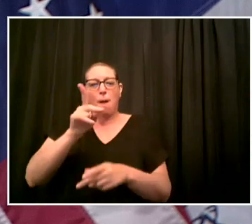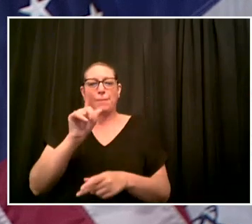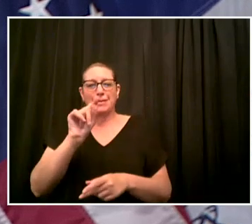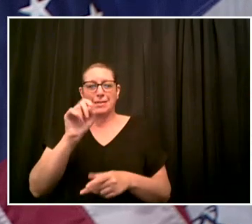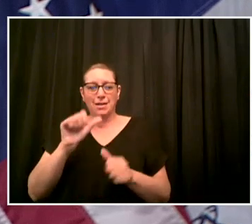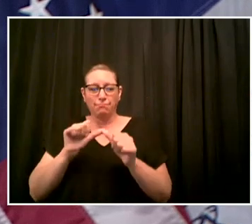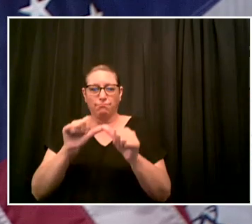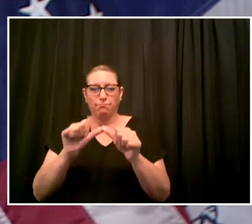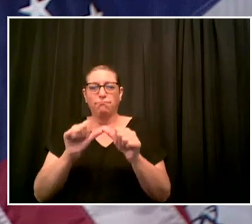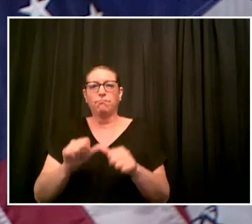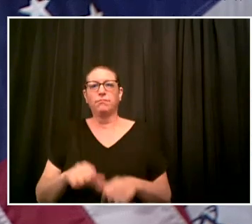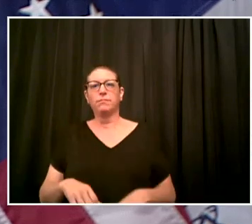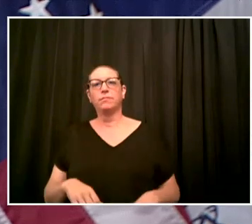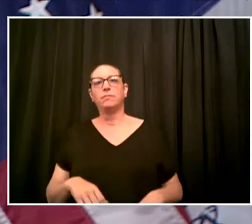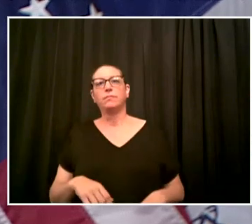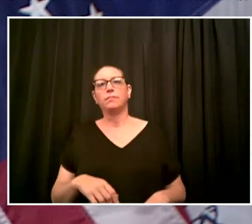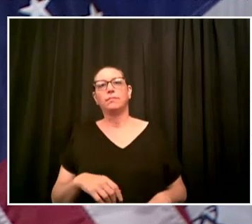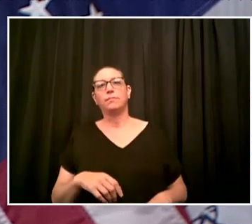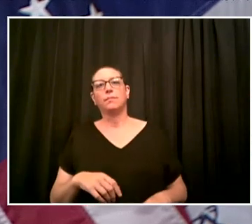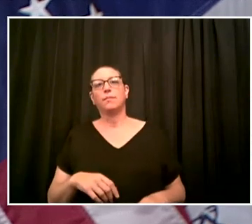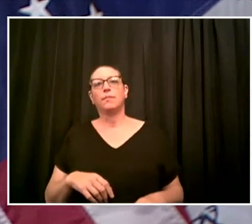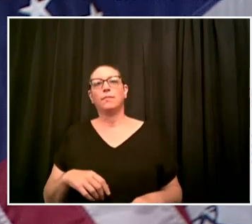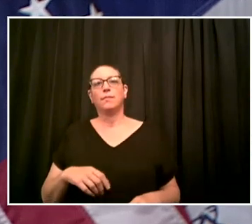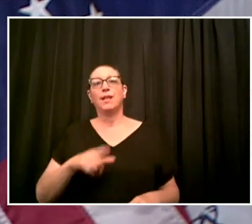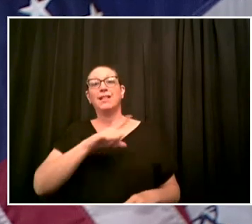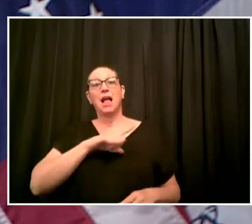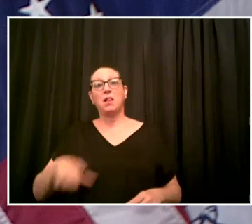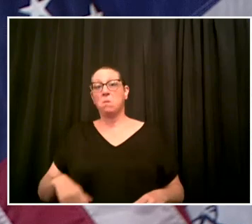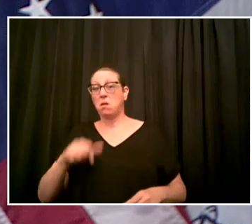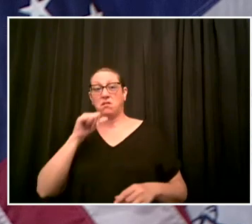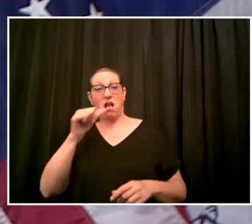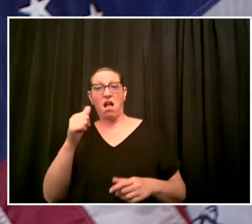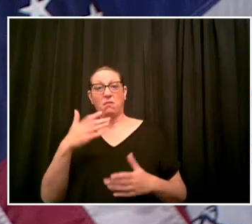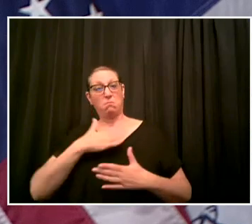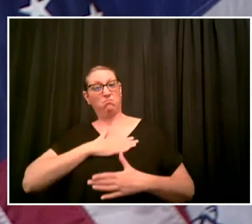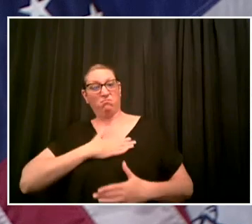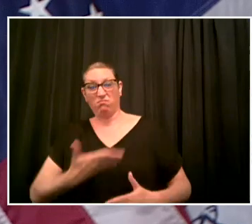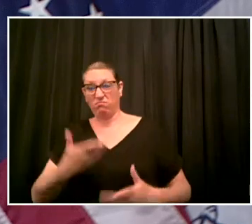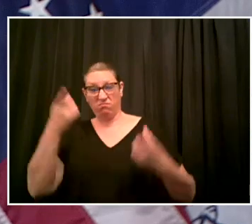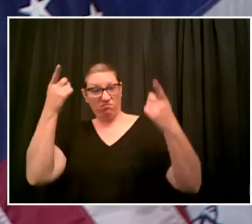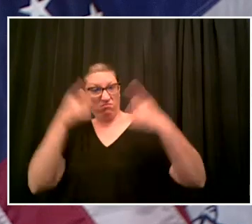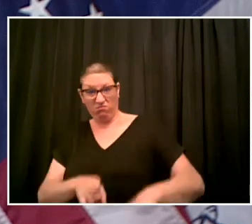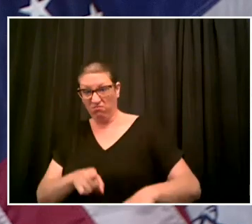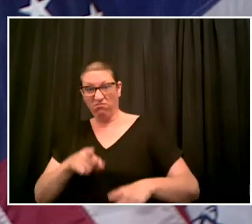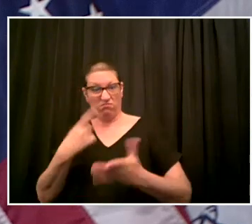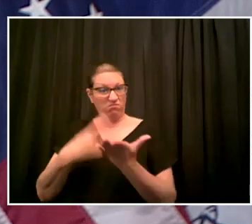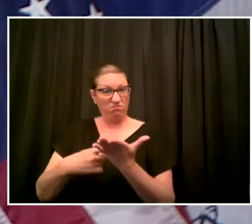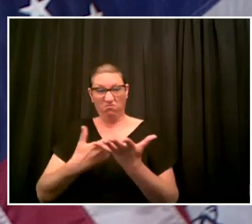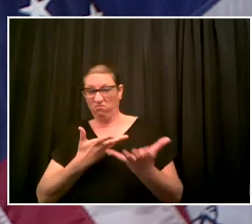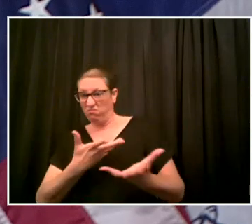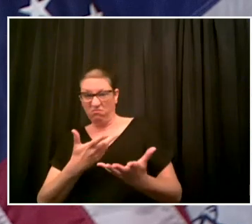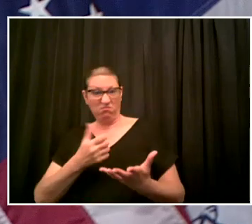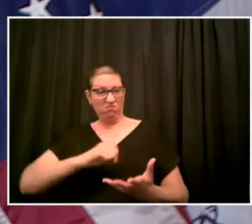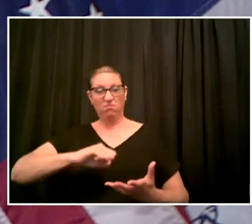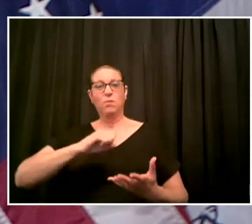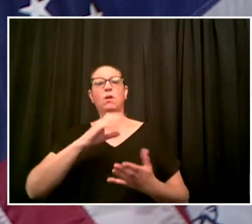DISCUSSION REGARDING THIS